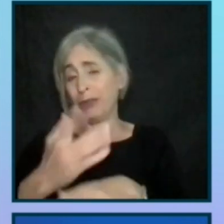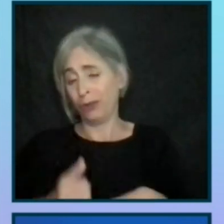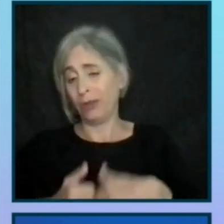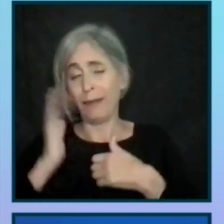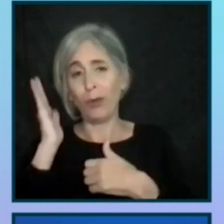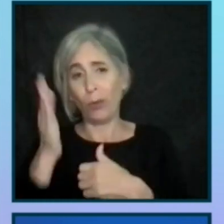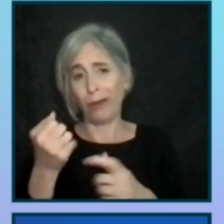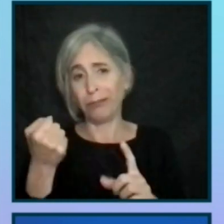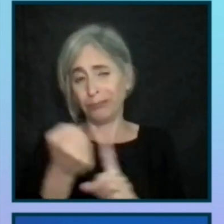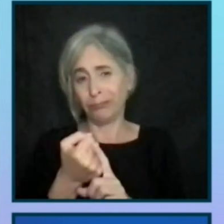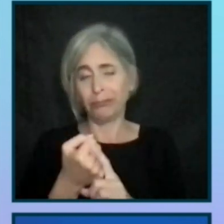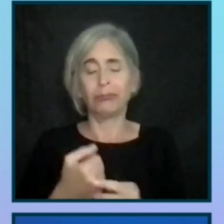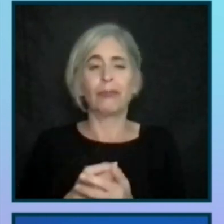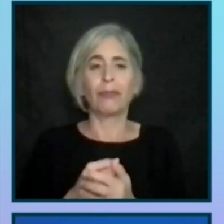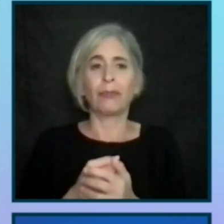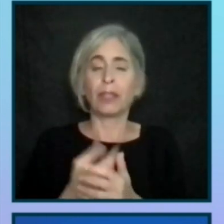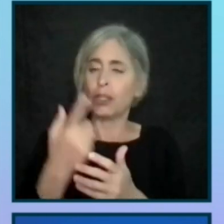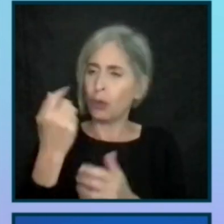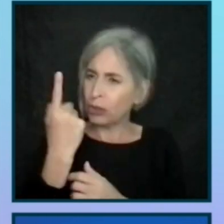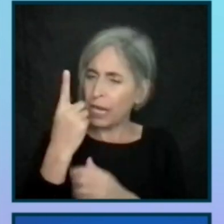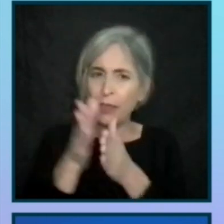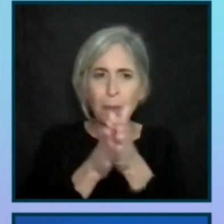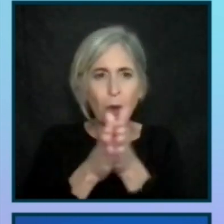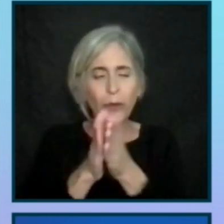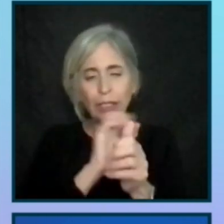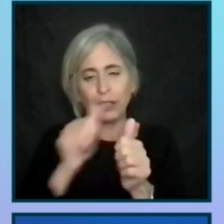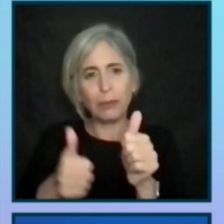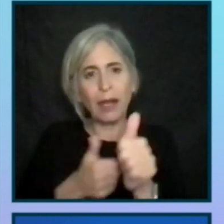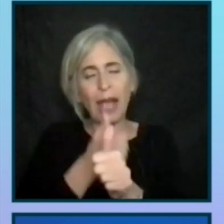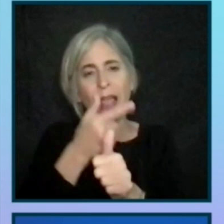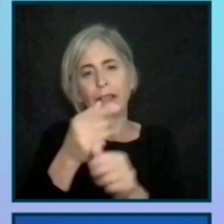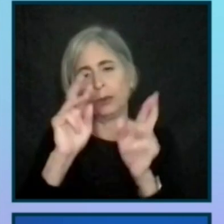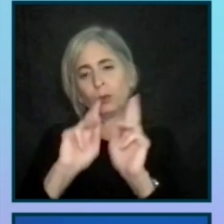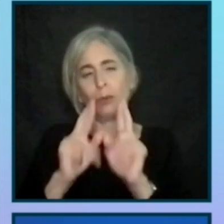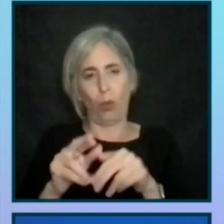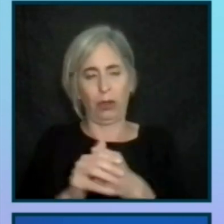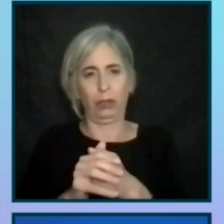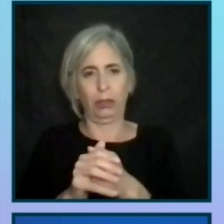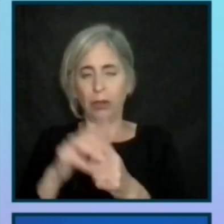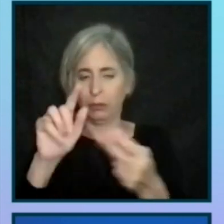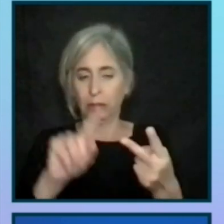So I want you to understand the motivation behind the SOAR Report, I want you to get the big picture.